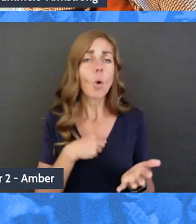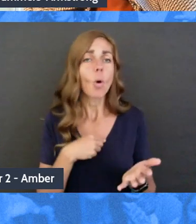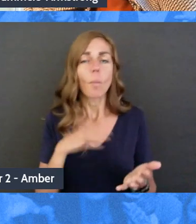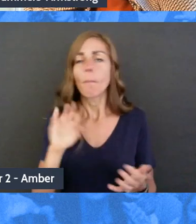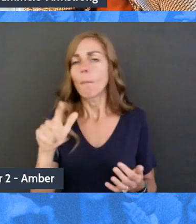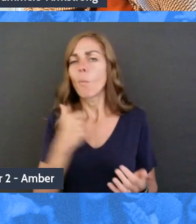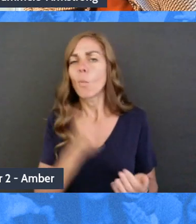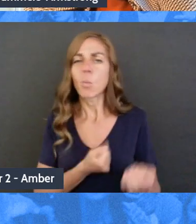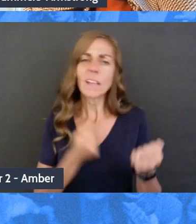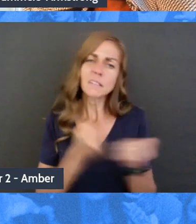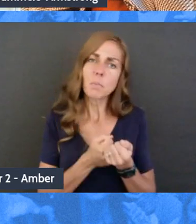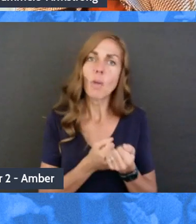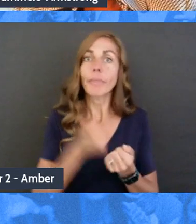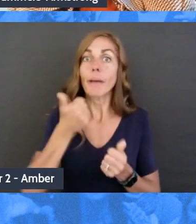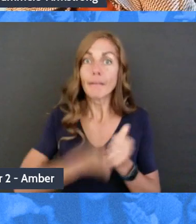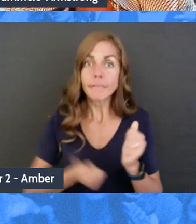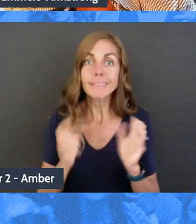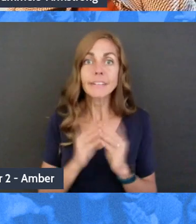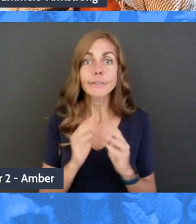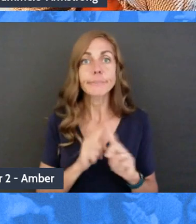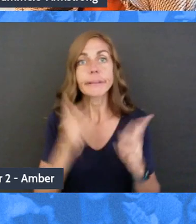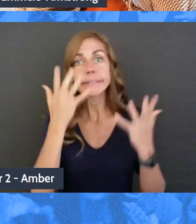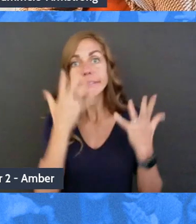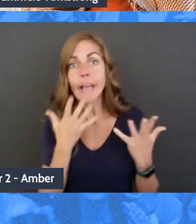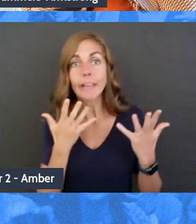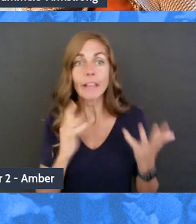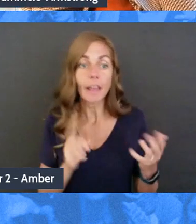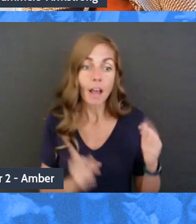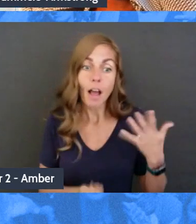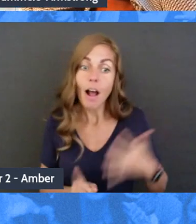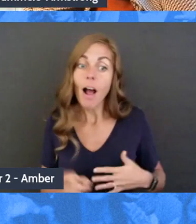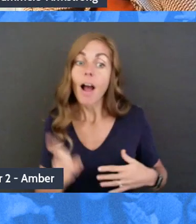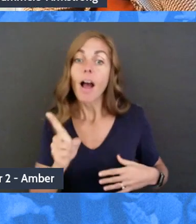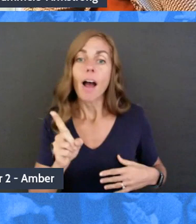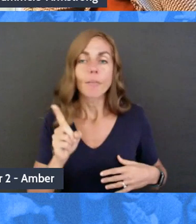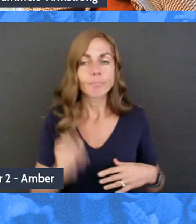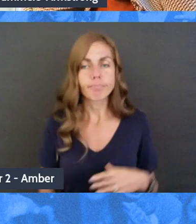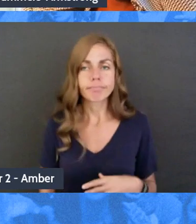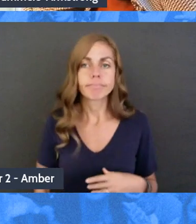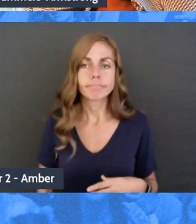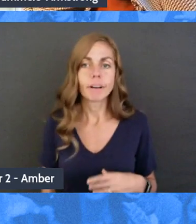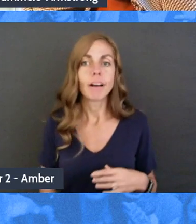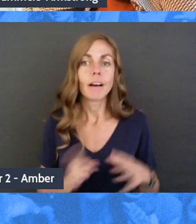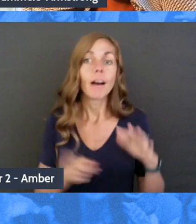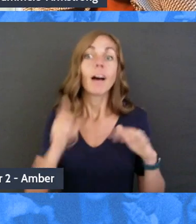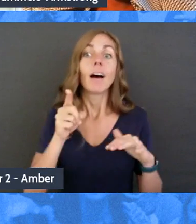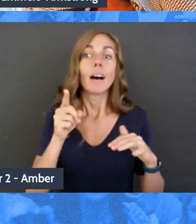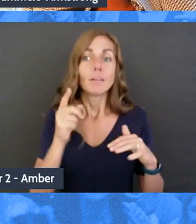but sadly, they never see the light of day. So all we can do at this point is to try and stop